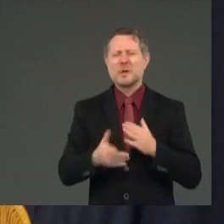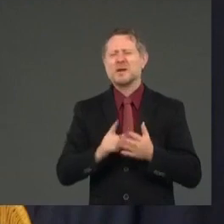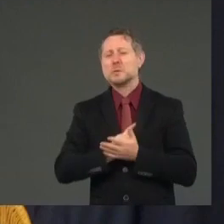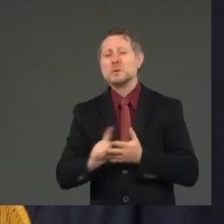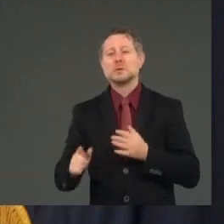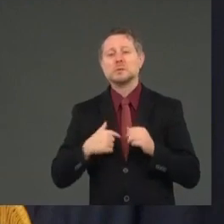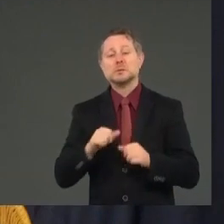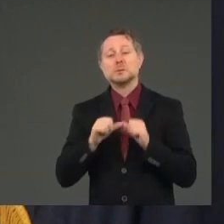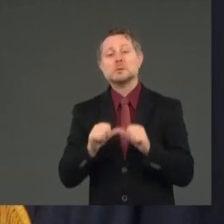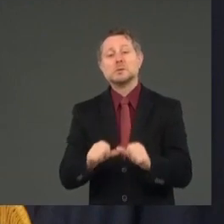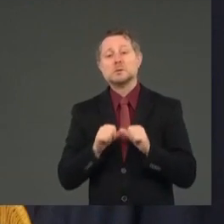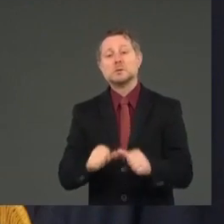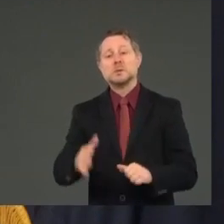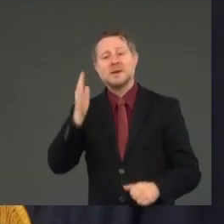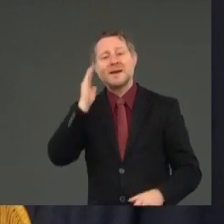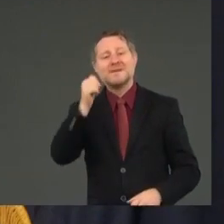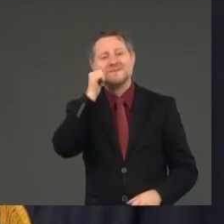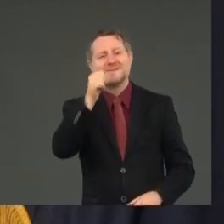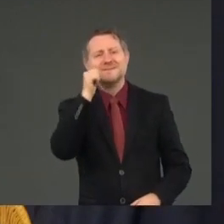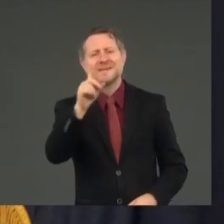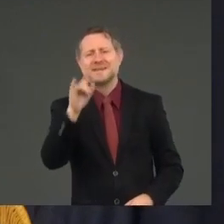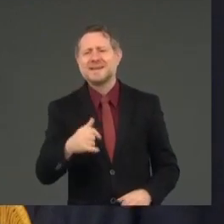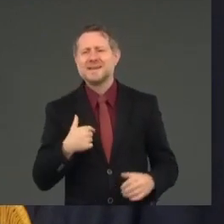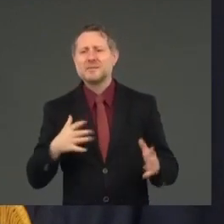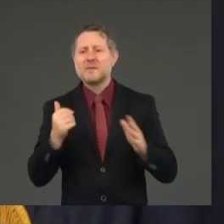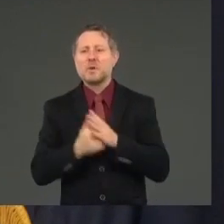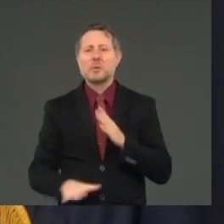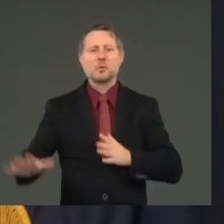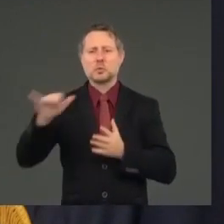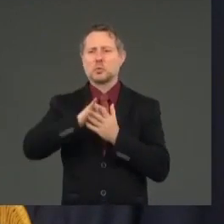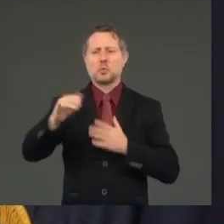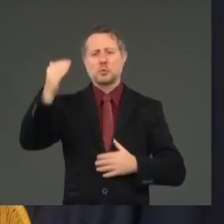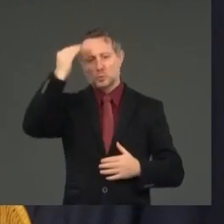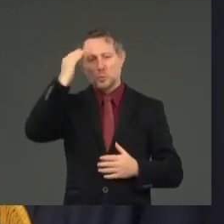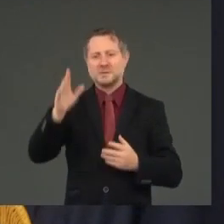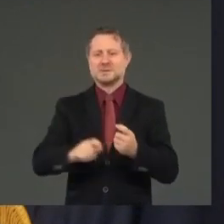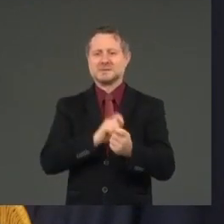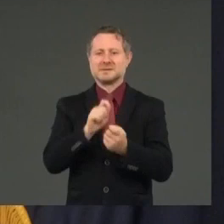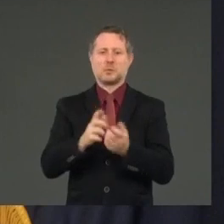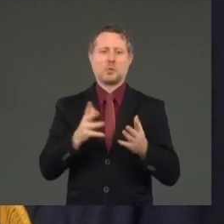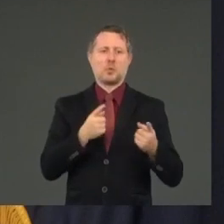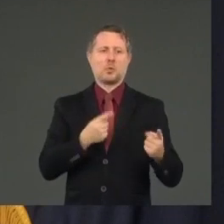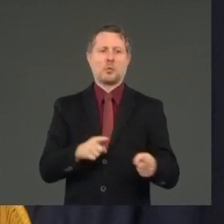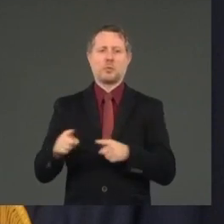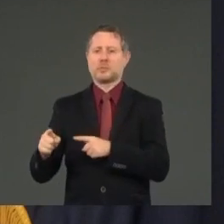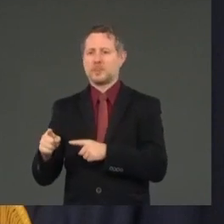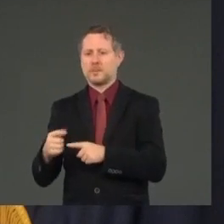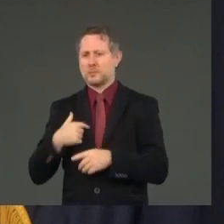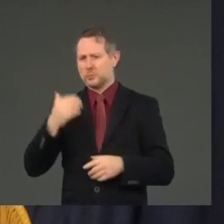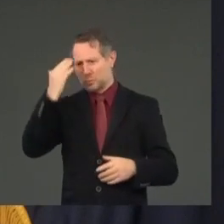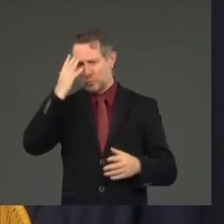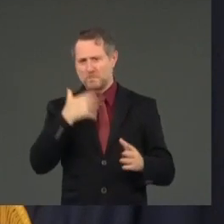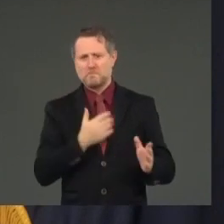ABOUT 80 STRAIGHT DAYS, SATURDAY, SUNDAY. I BRIEFED EVERY DAY, EVERY